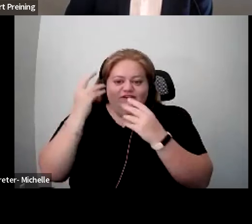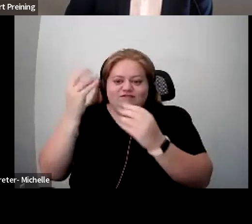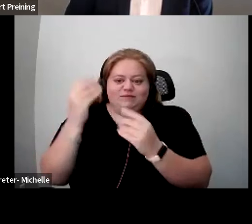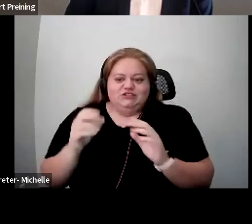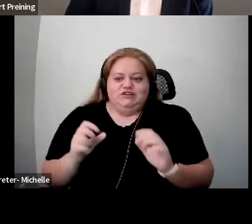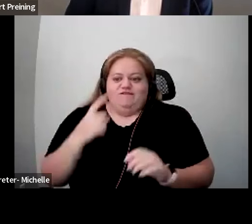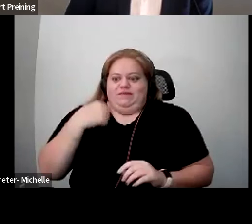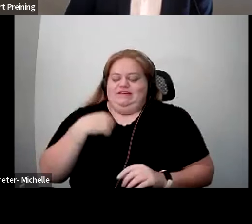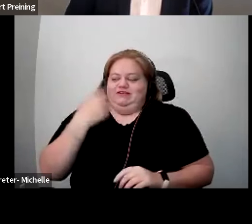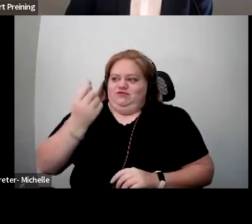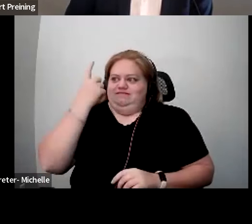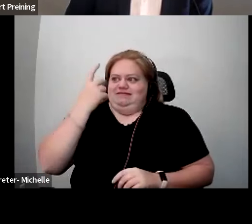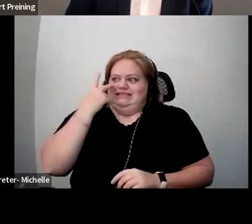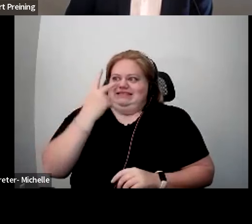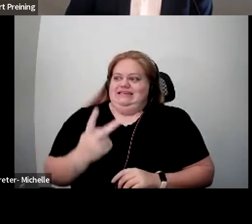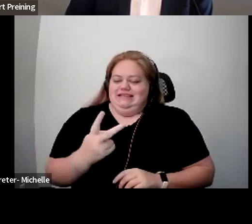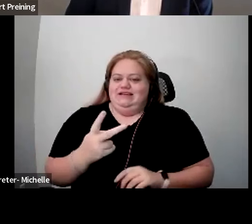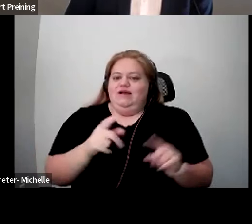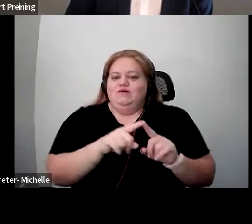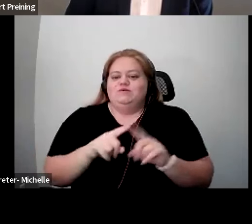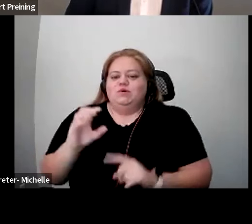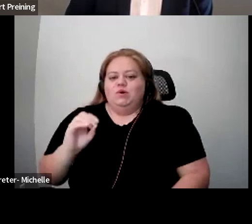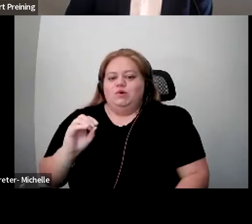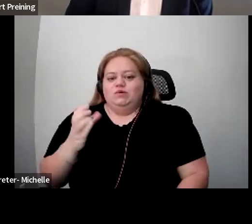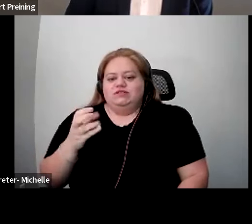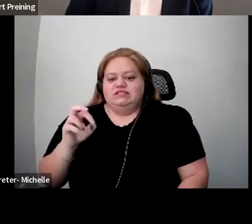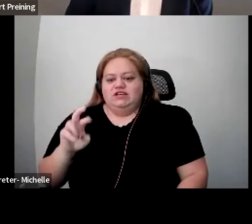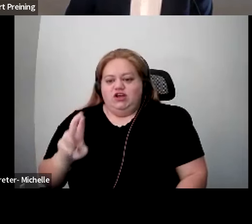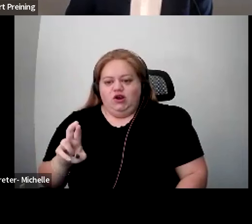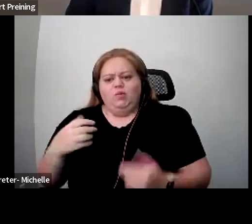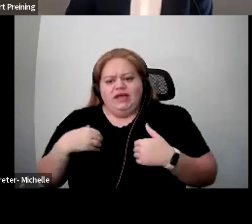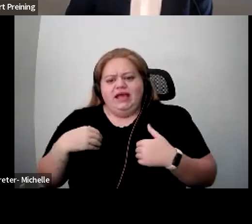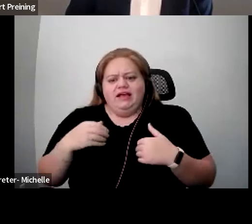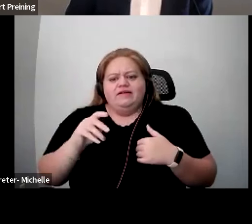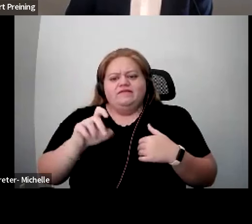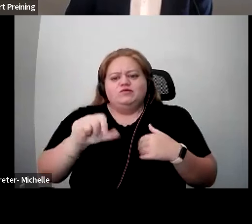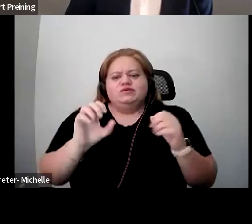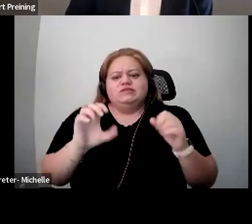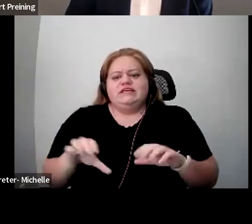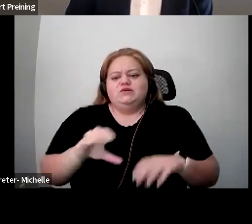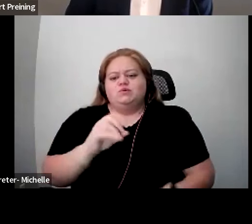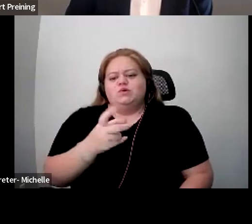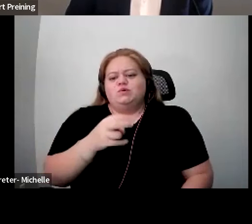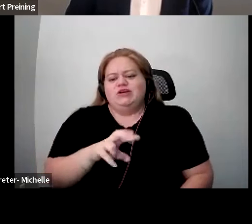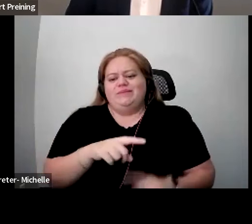Another solution was to do OCR of a paper. And there are tools that can do OCR. But the accuracies is not very high.